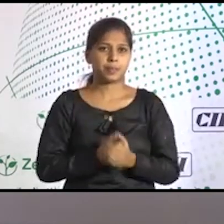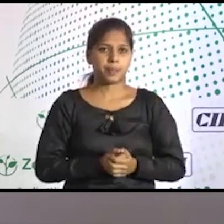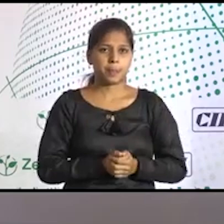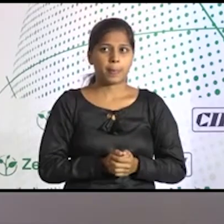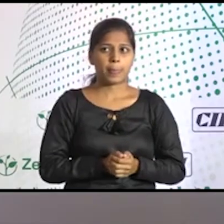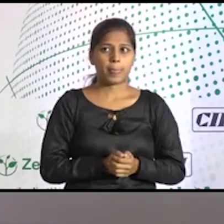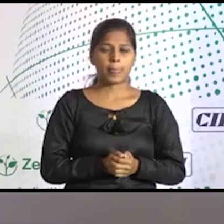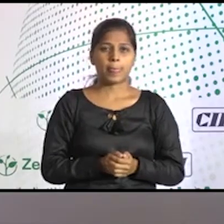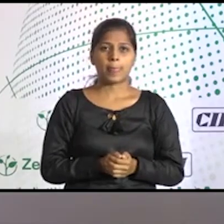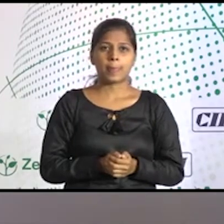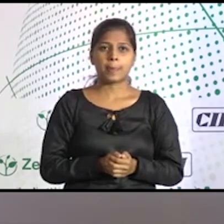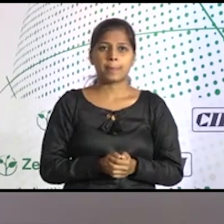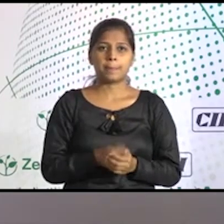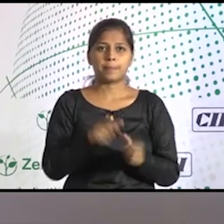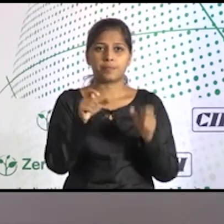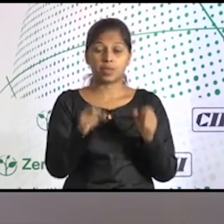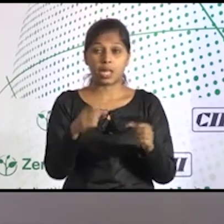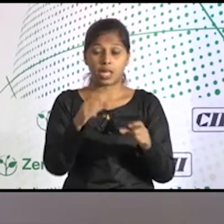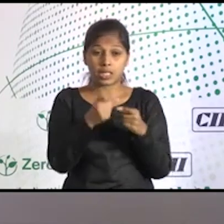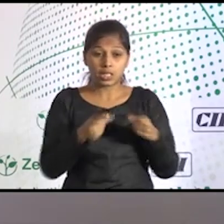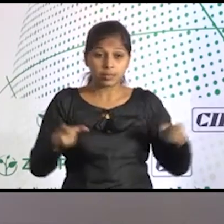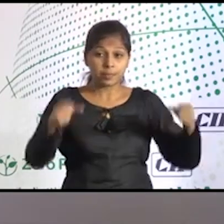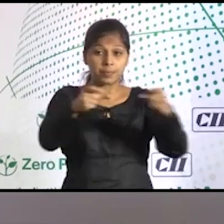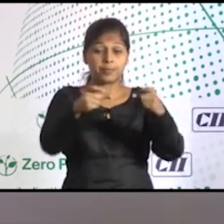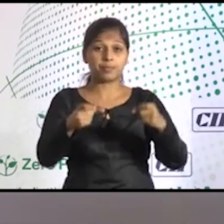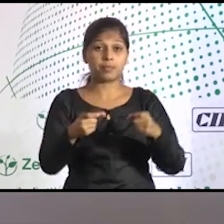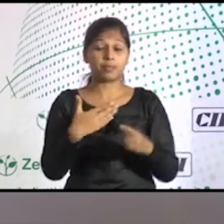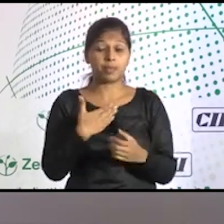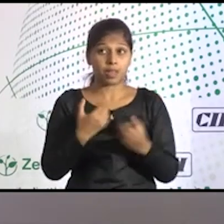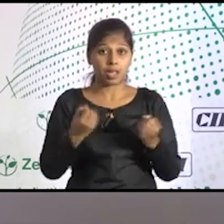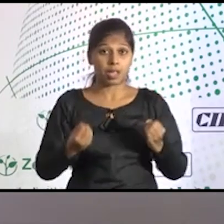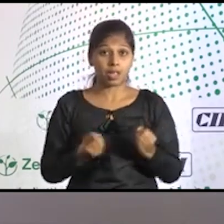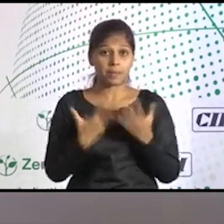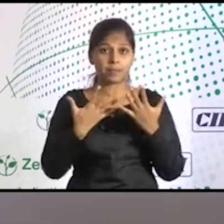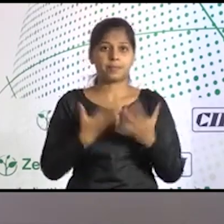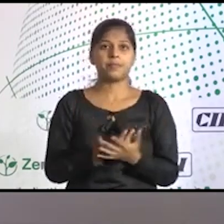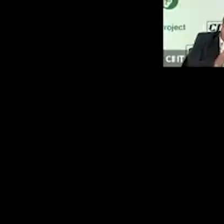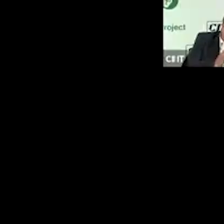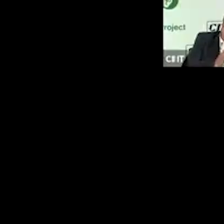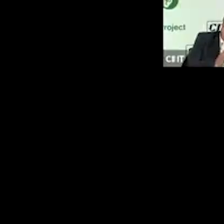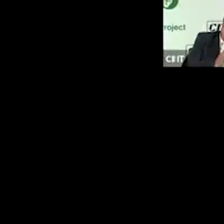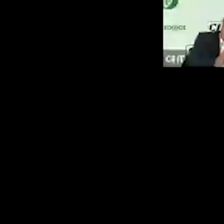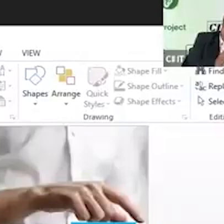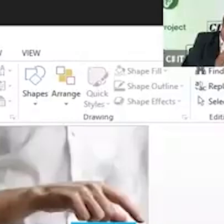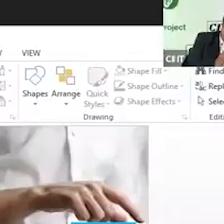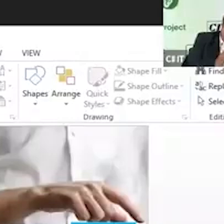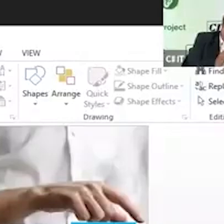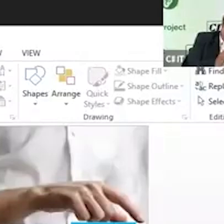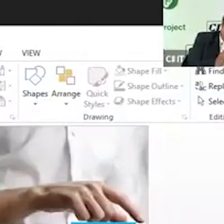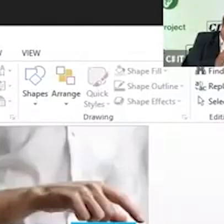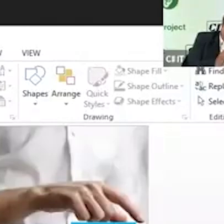Wonderful. And it's wonderful conference and I'm very, very appreciative of you here in India to talk about this.